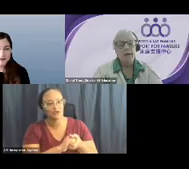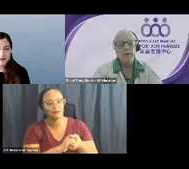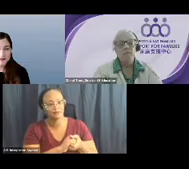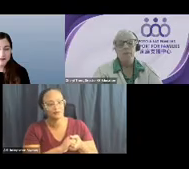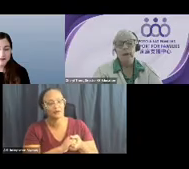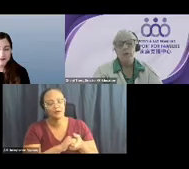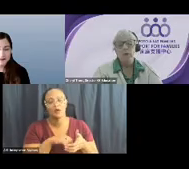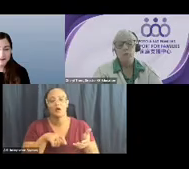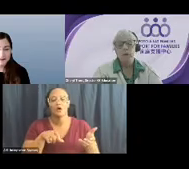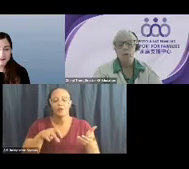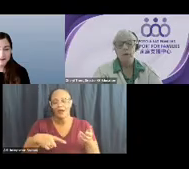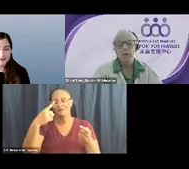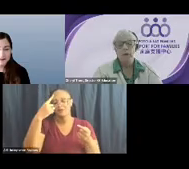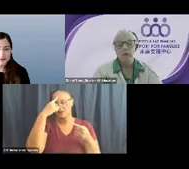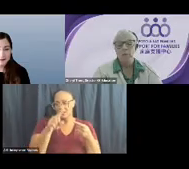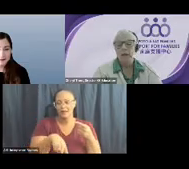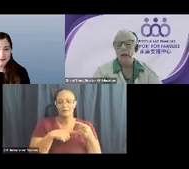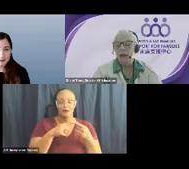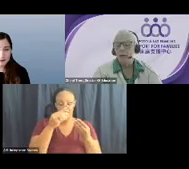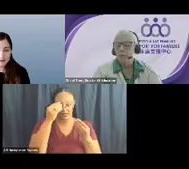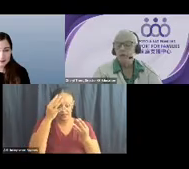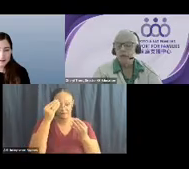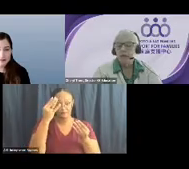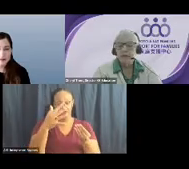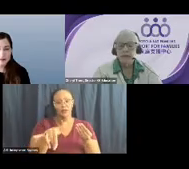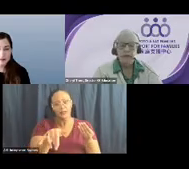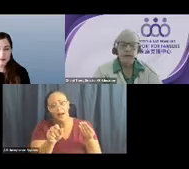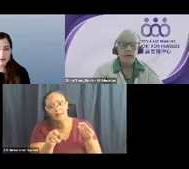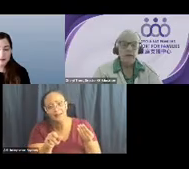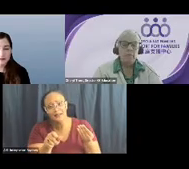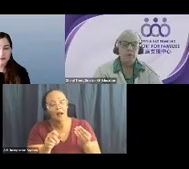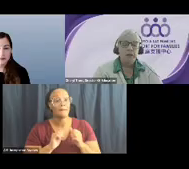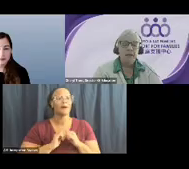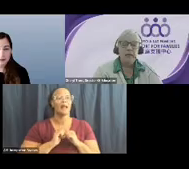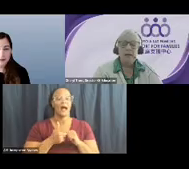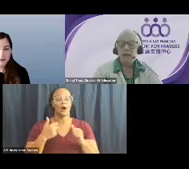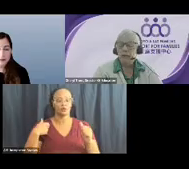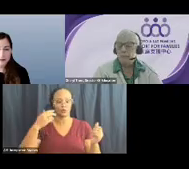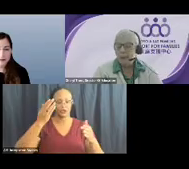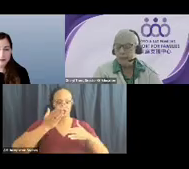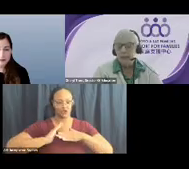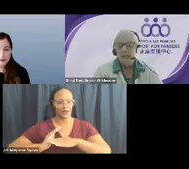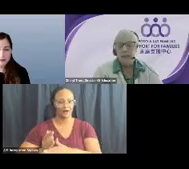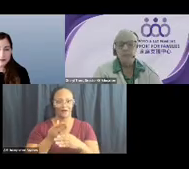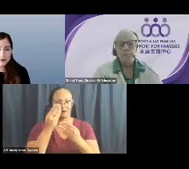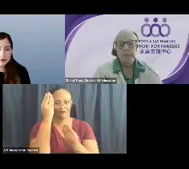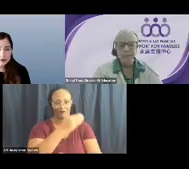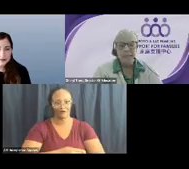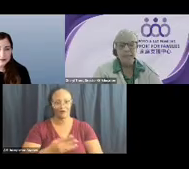just about what information we want to share but how we share it. Um sharing it in again bite-sized